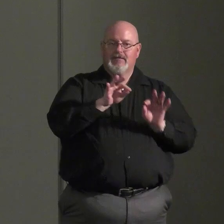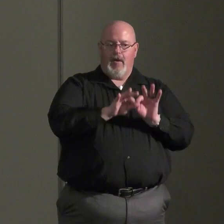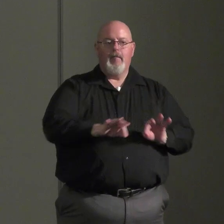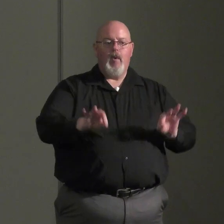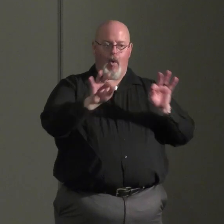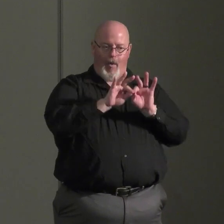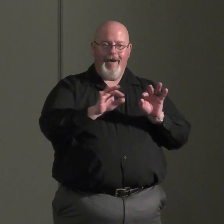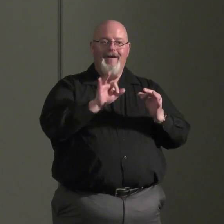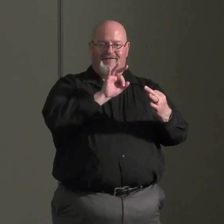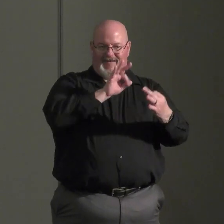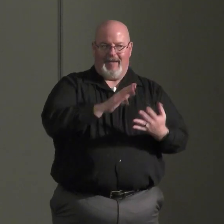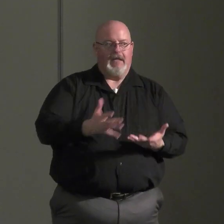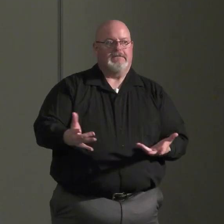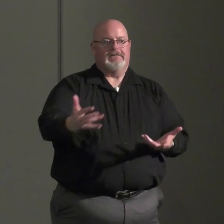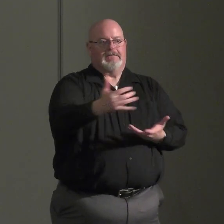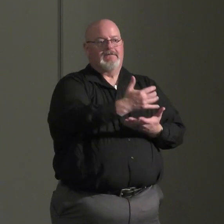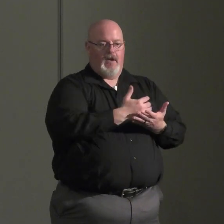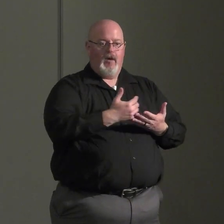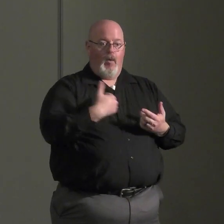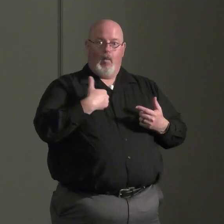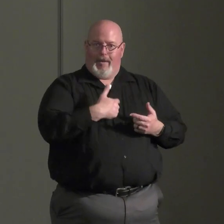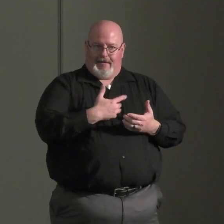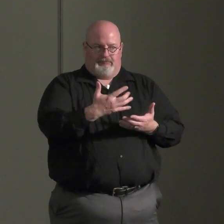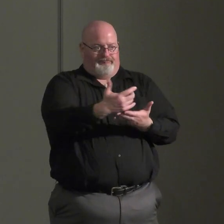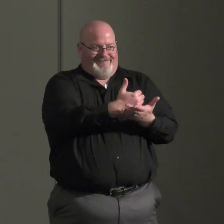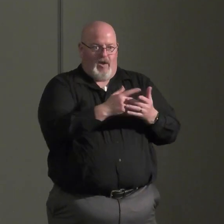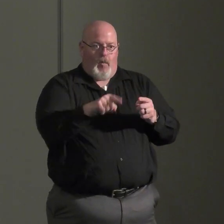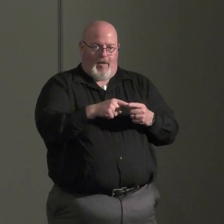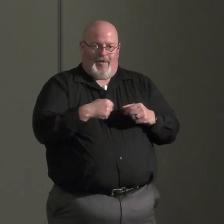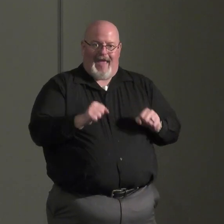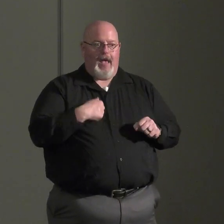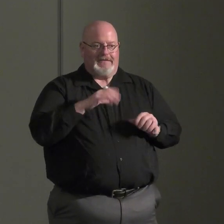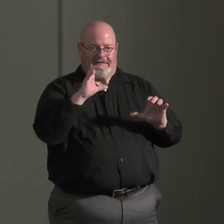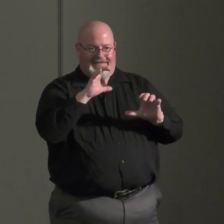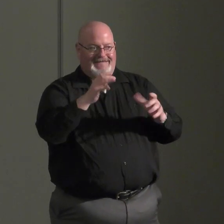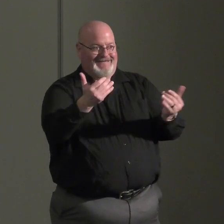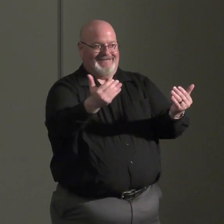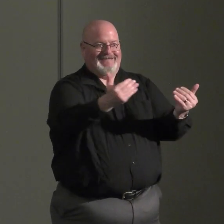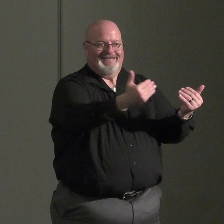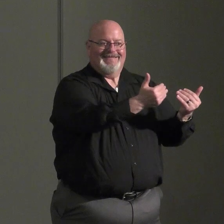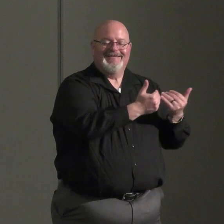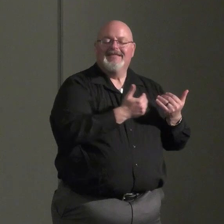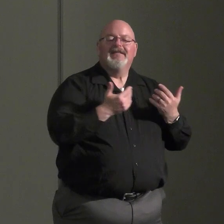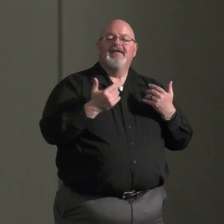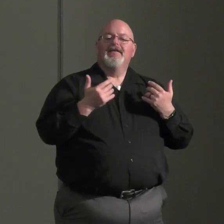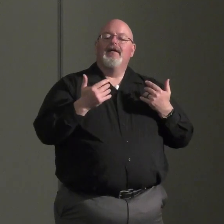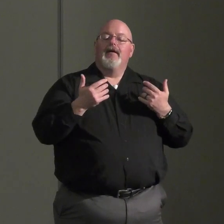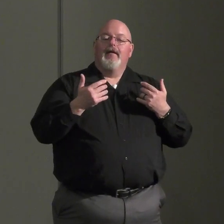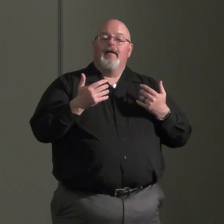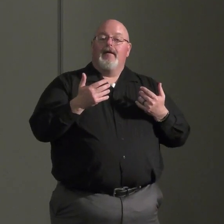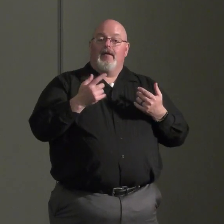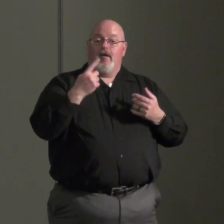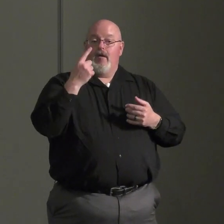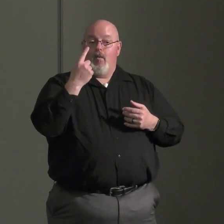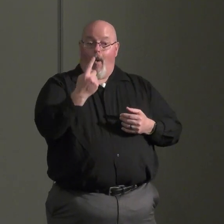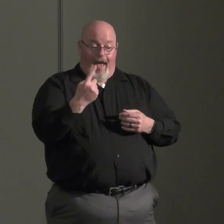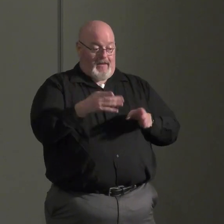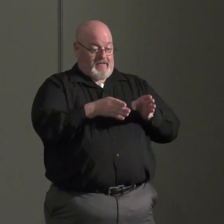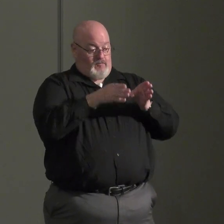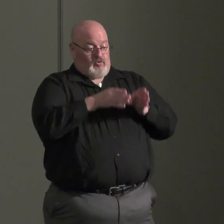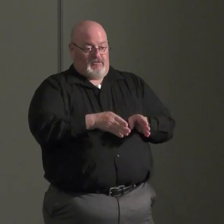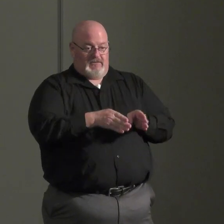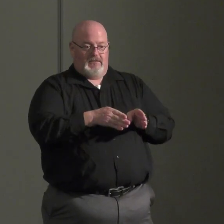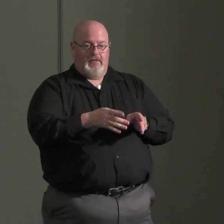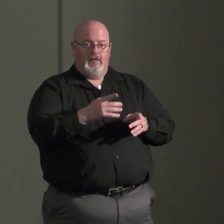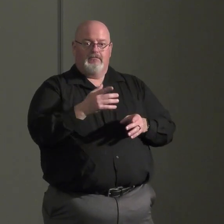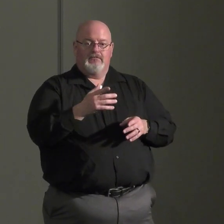feedback and we get it when we can and seek it out. Even as one individual, once came and